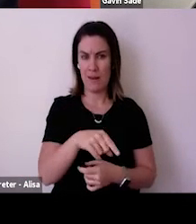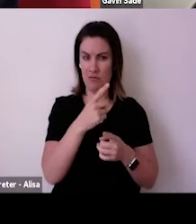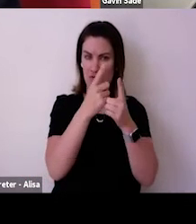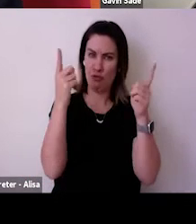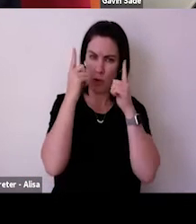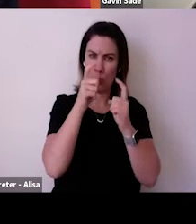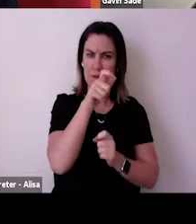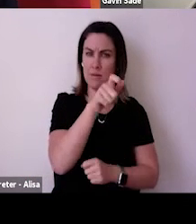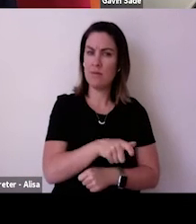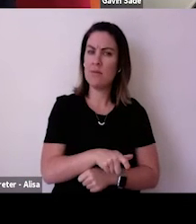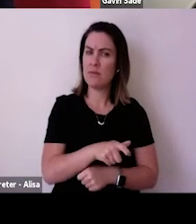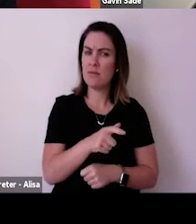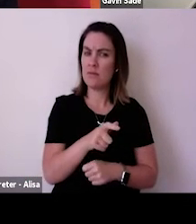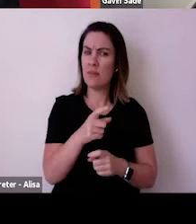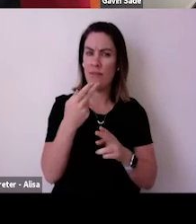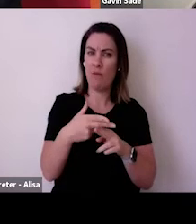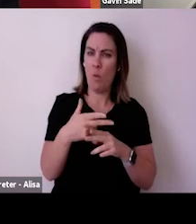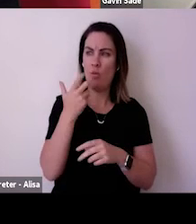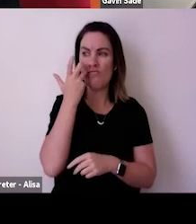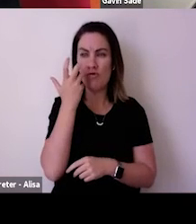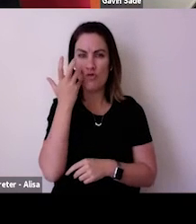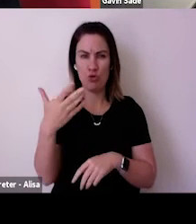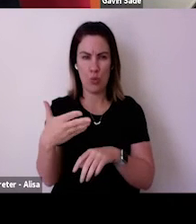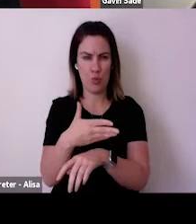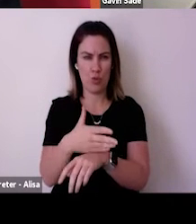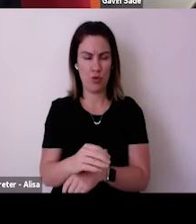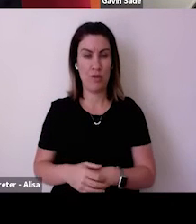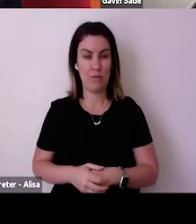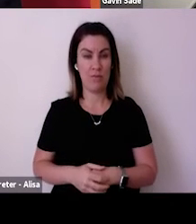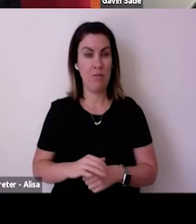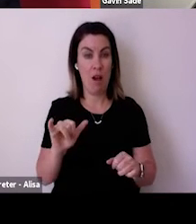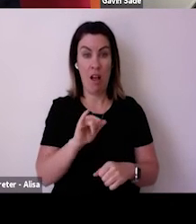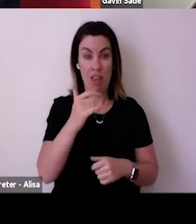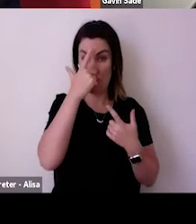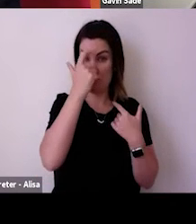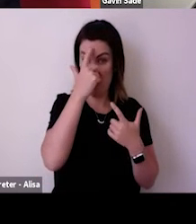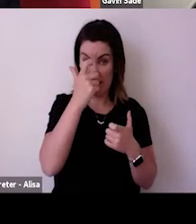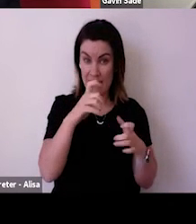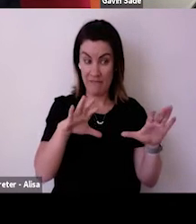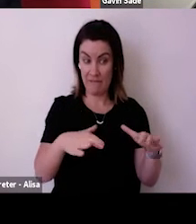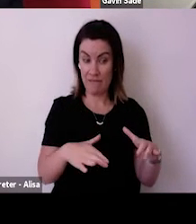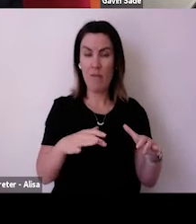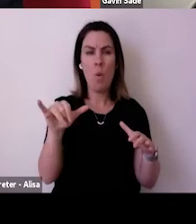Whether they be in the creative industries or other what we might call noncreative sectors the real we wanted